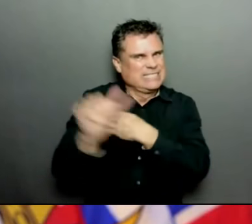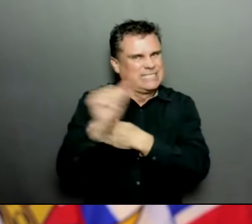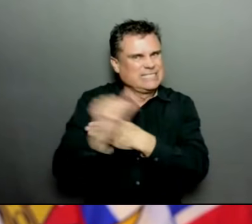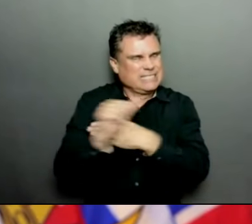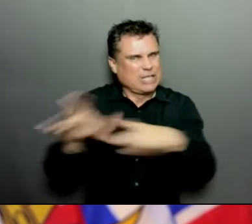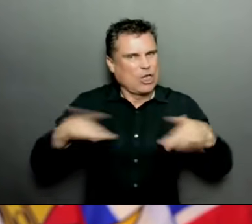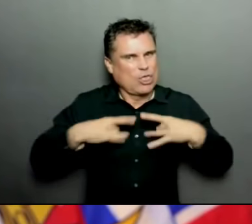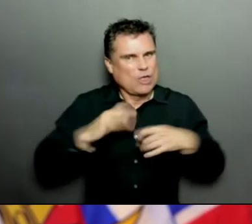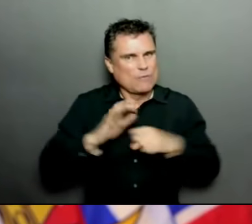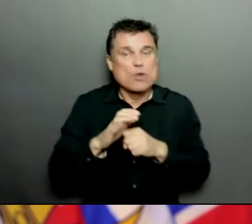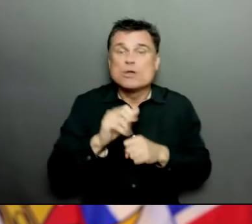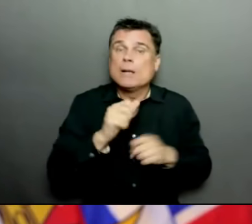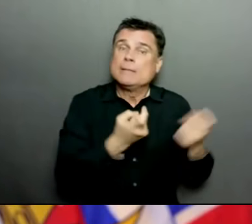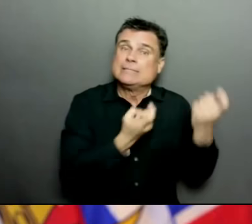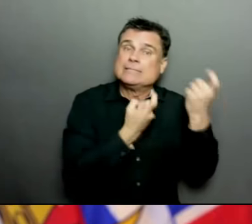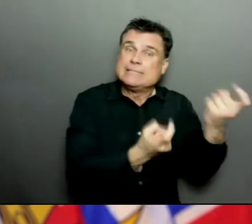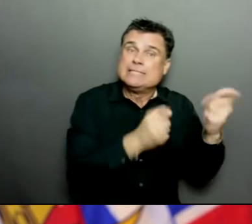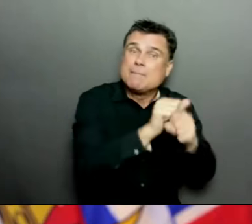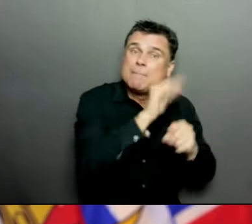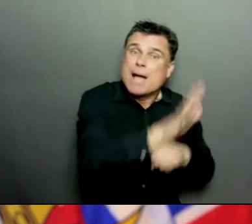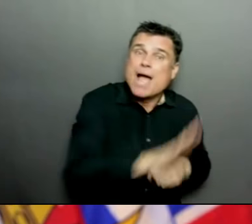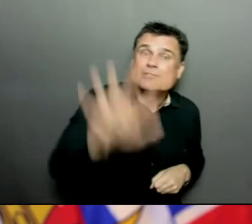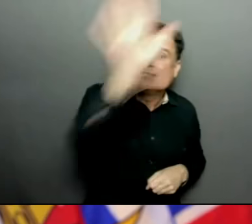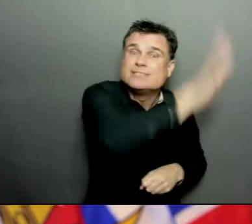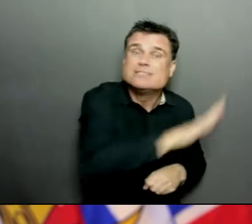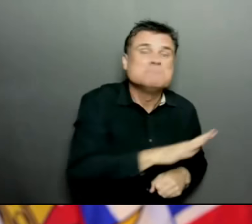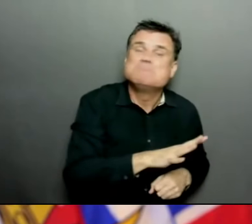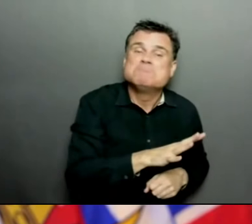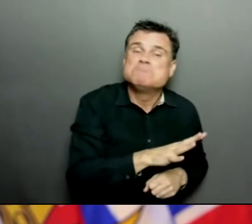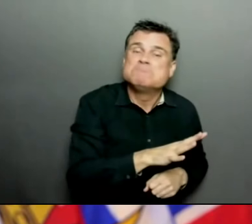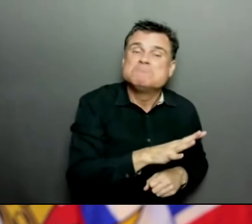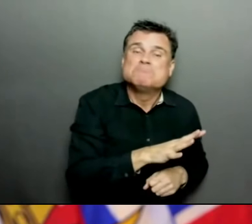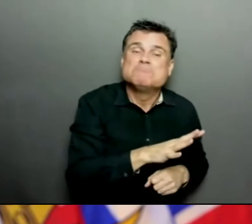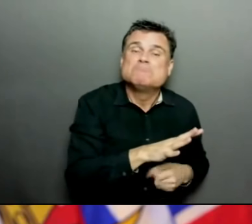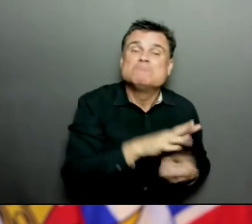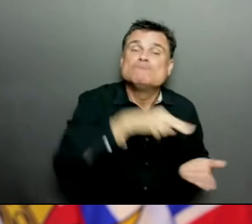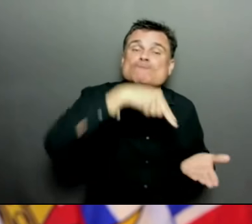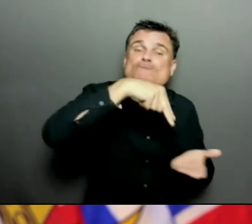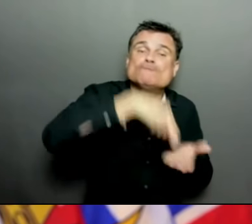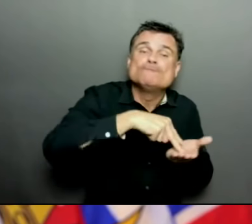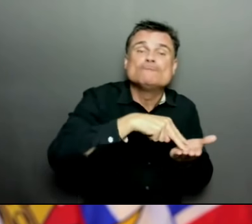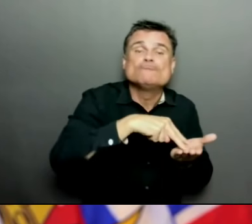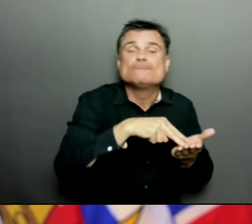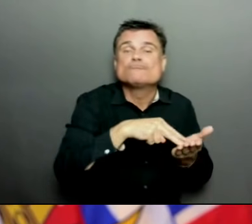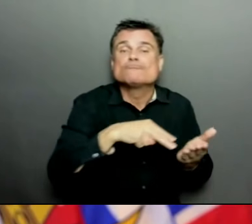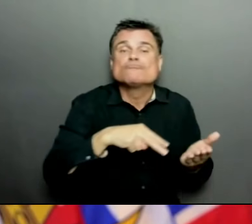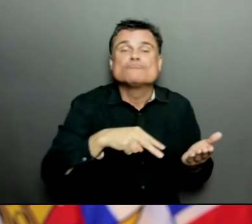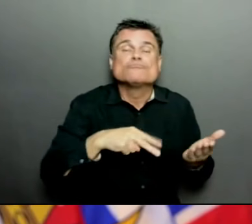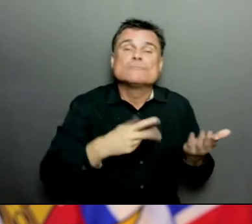as well that it is the shared accommodations and having those gatherings and parties and getting together with people in